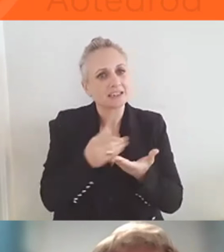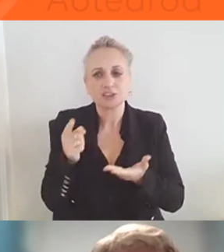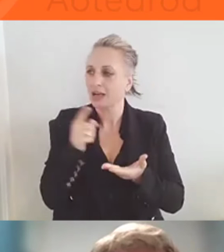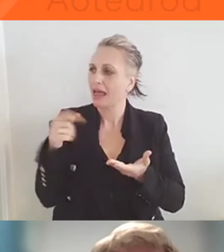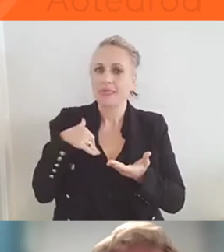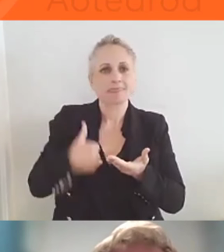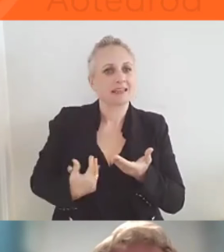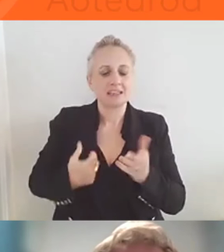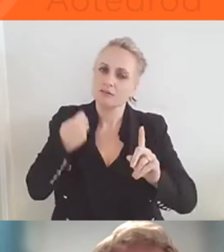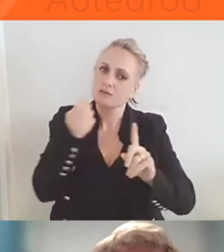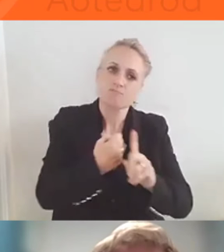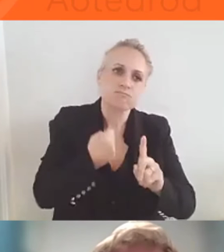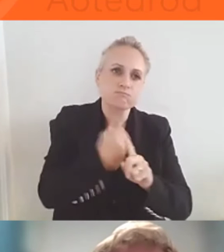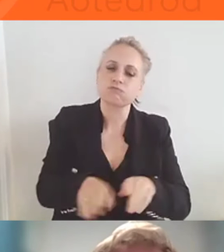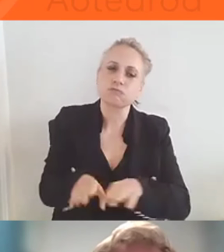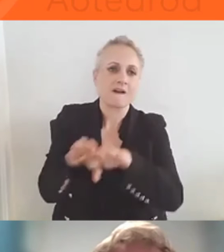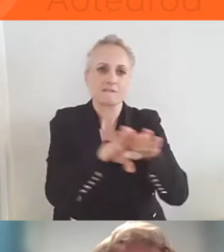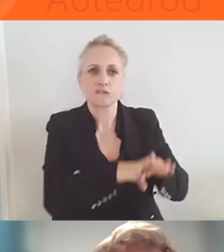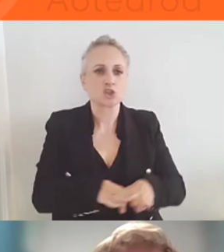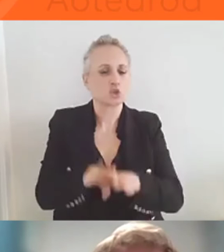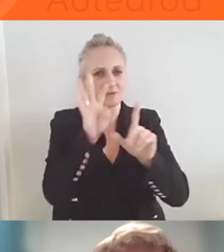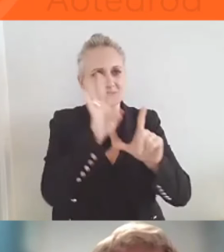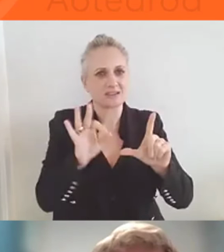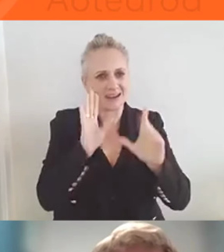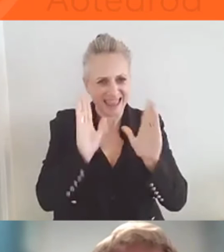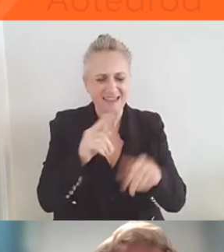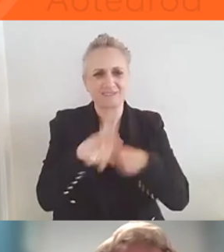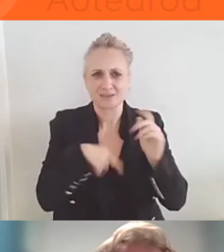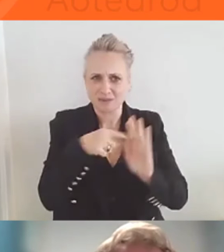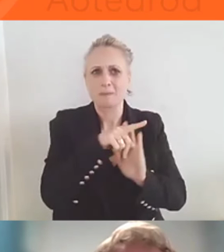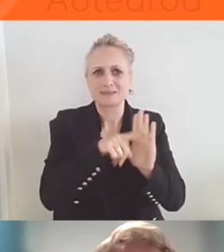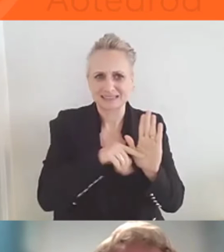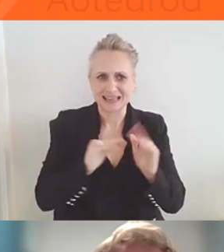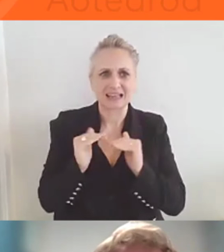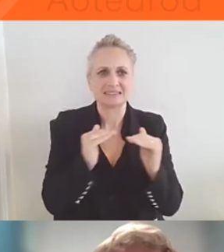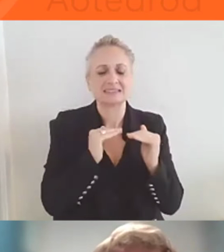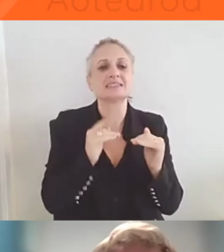design and supporting the legislation for it in terms of being the fence